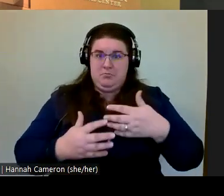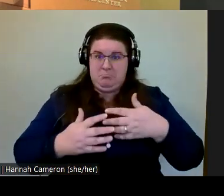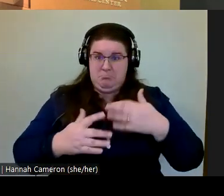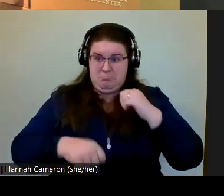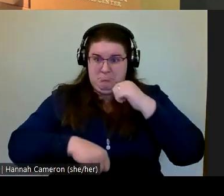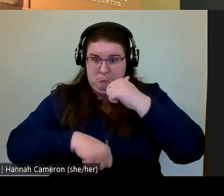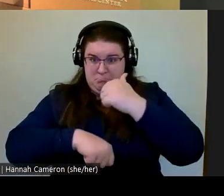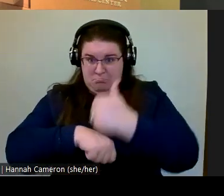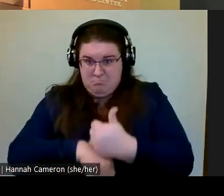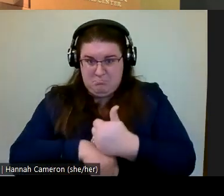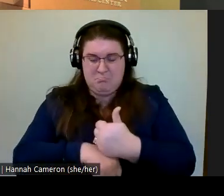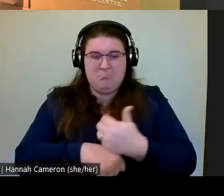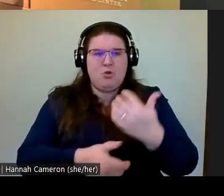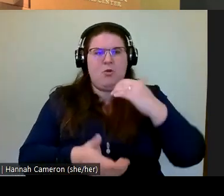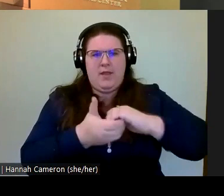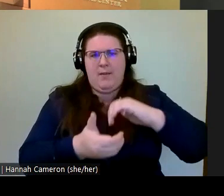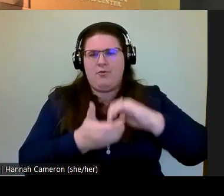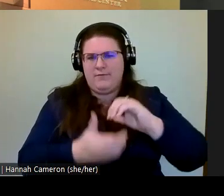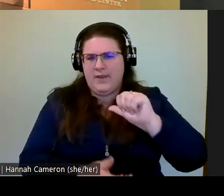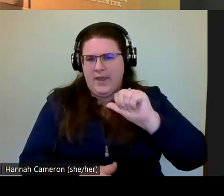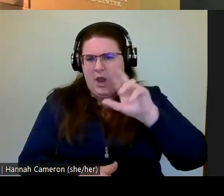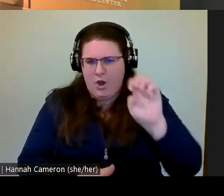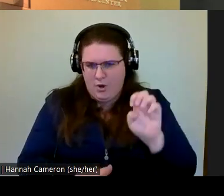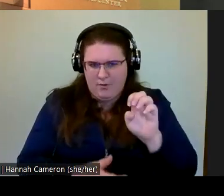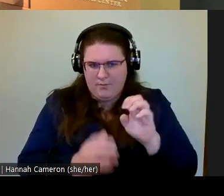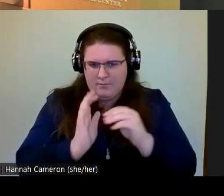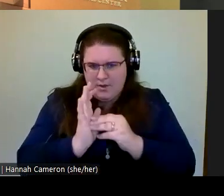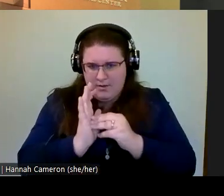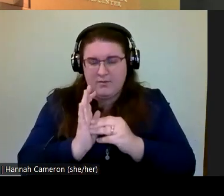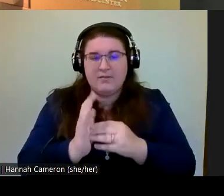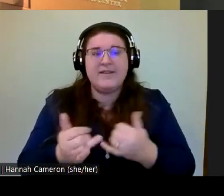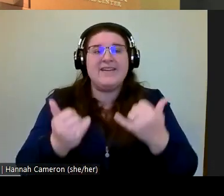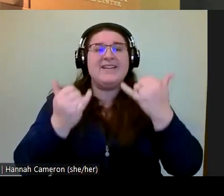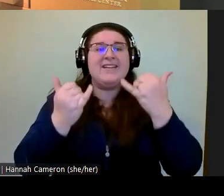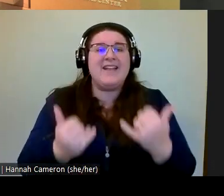uh now well over 20 academic primary care clinics that are part of our academic Health Care system